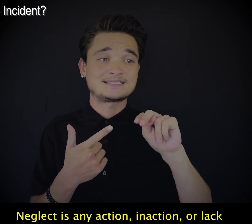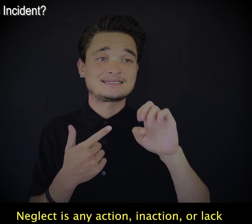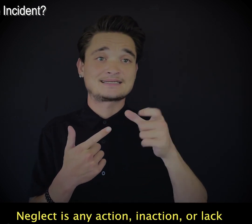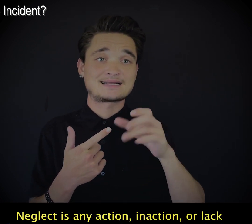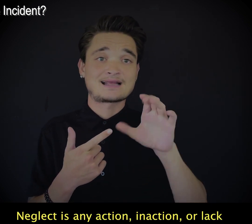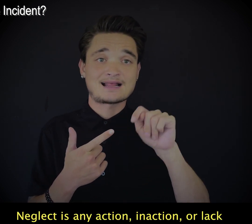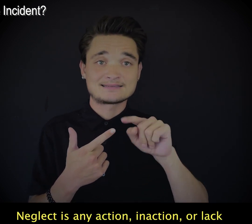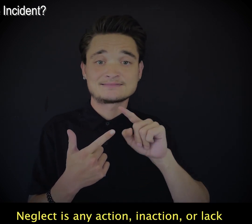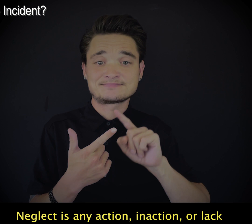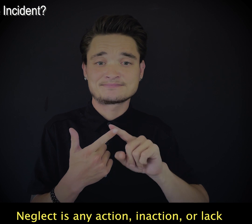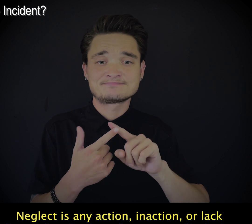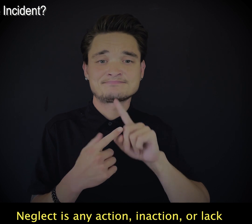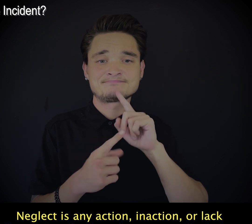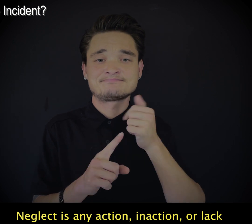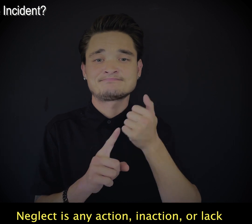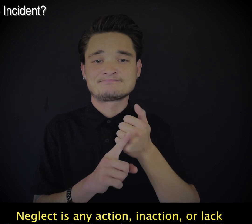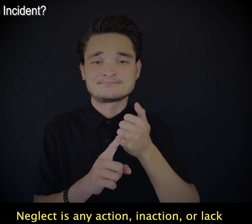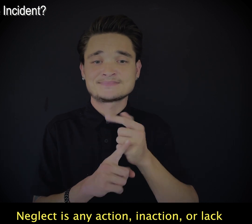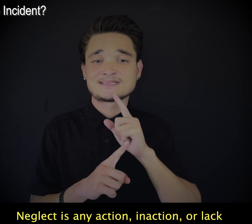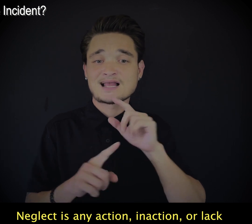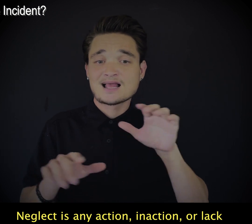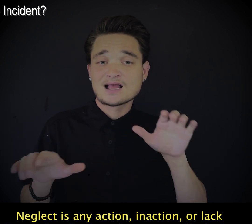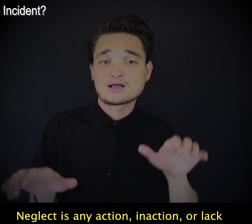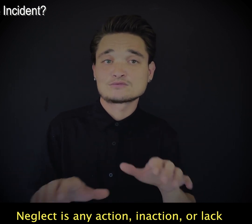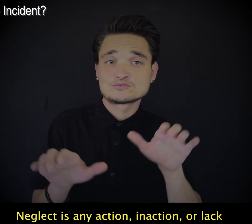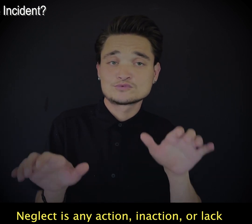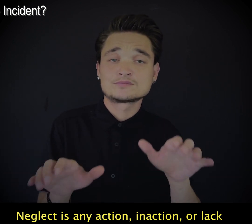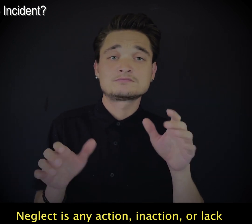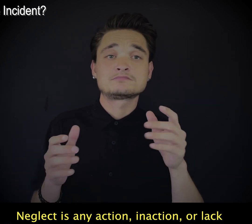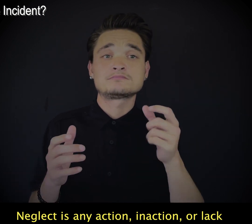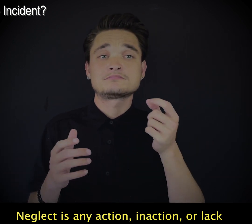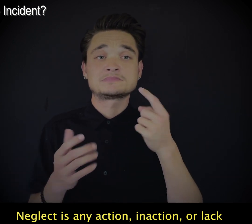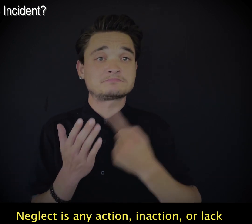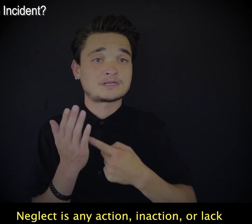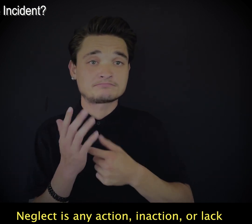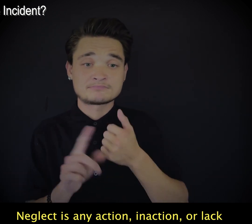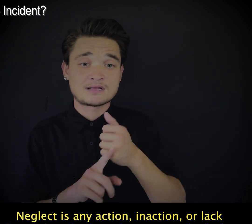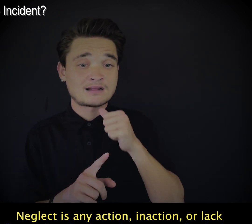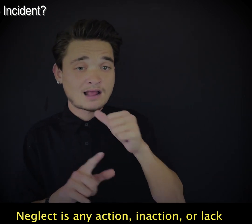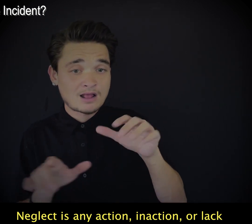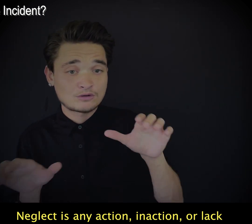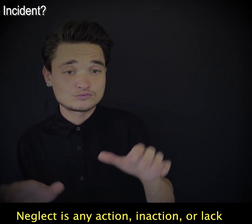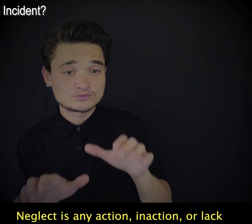Neglect is any action, inaction, or lack of attention that breaches a custodian's duty